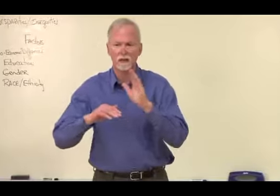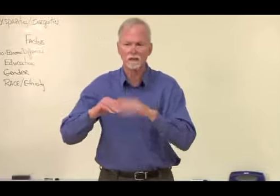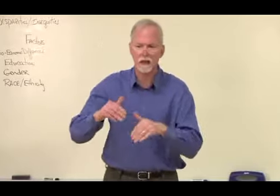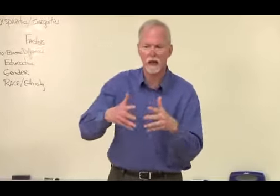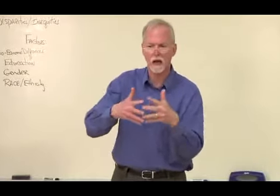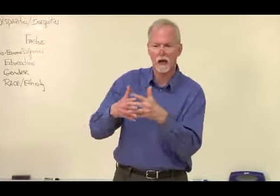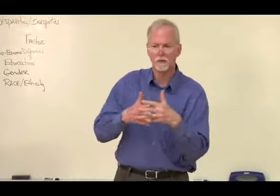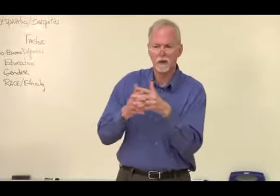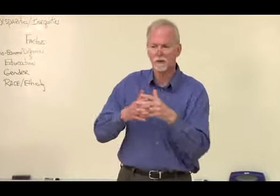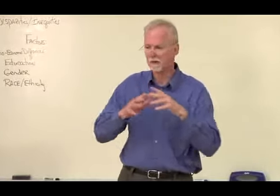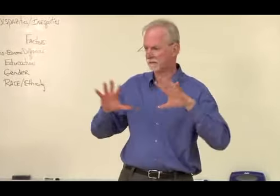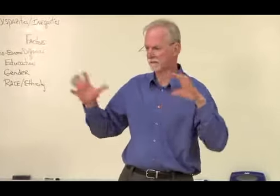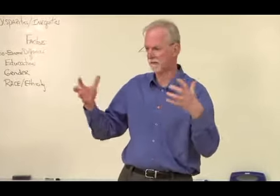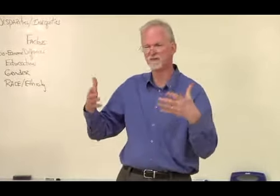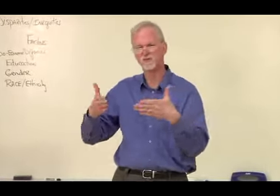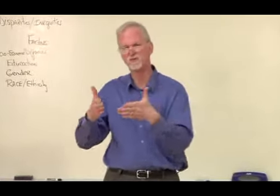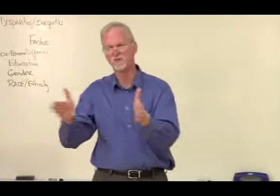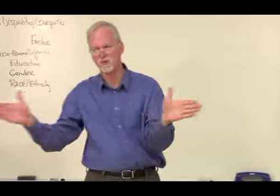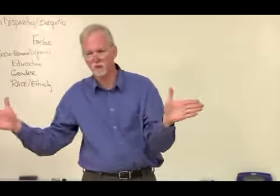have worse health than the American population in general.